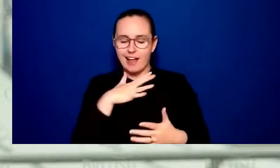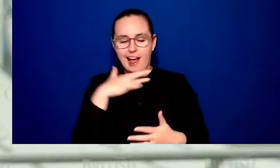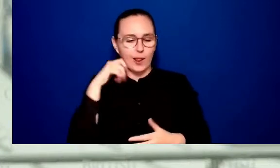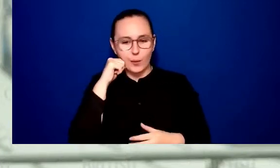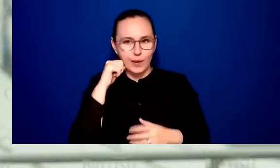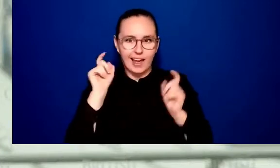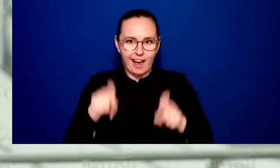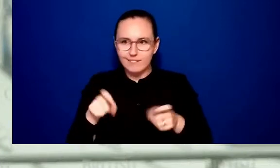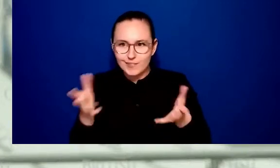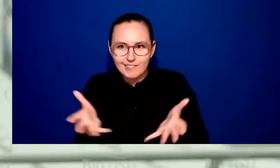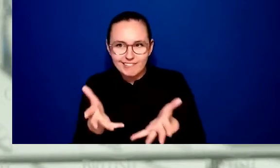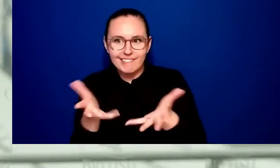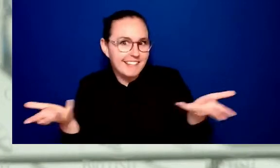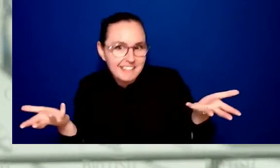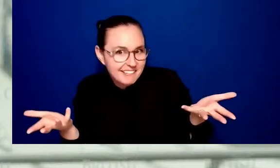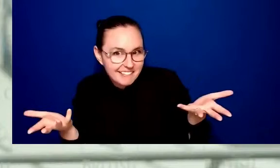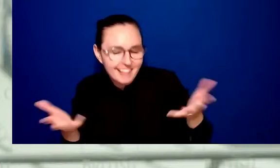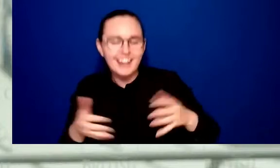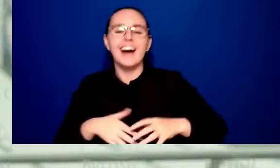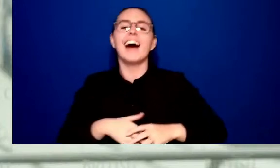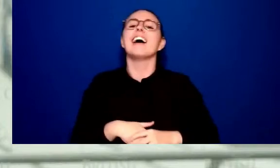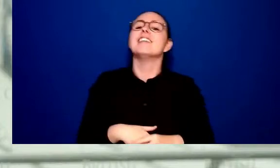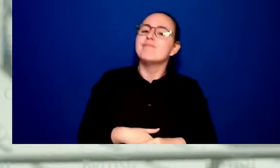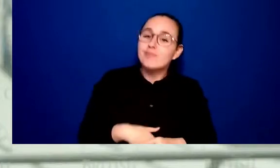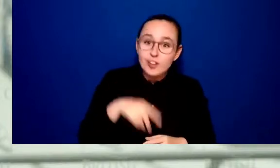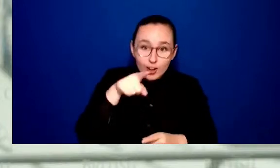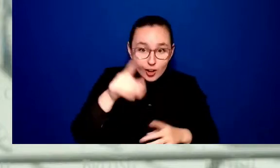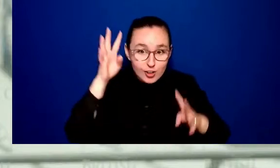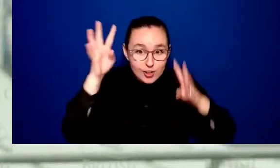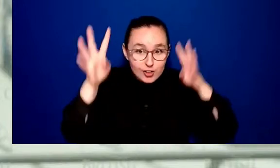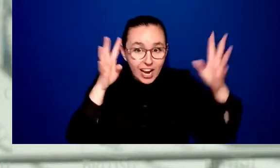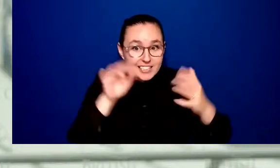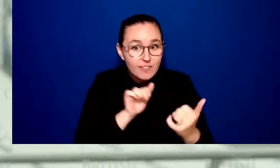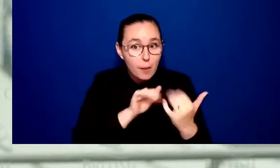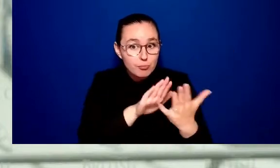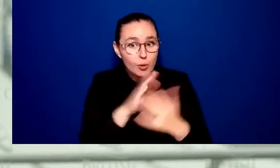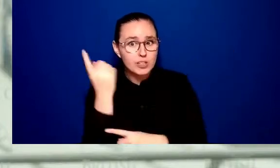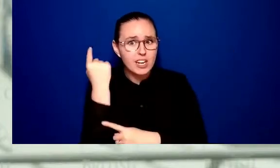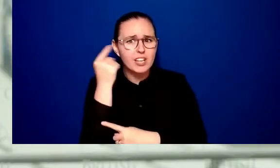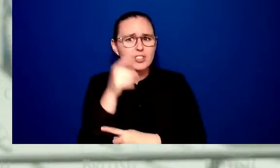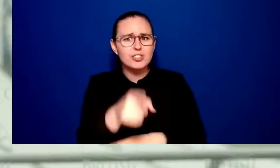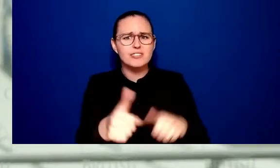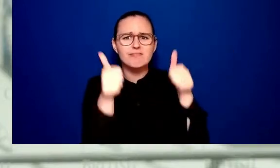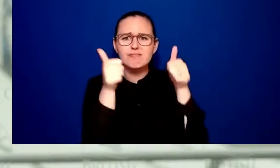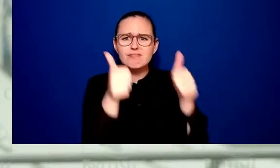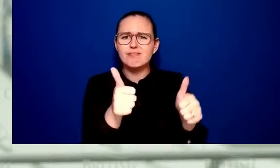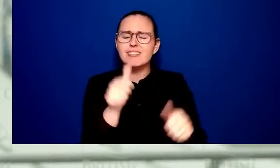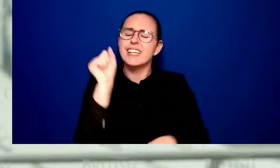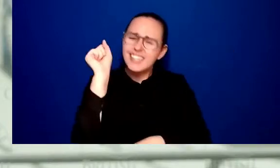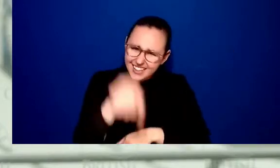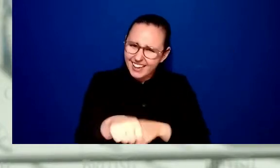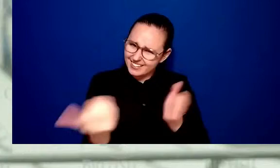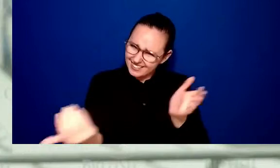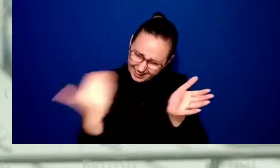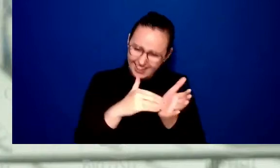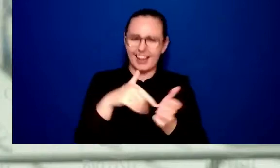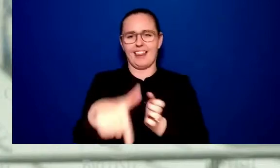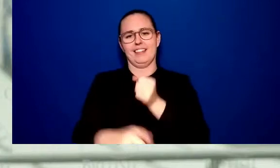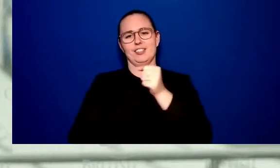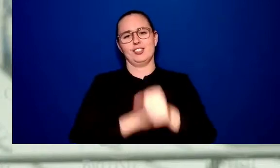saw last year are good and good things for us to consider this year as well. For a number of reasons. One is we still have